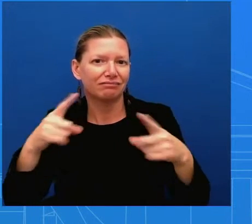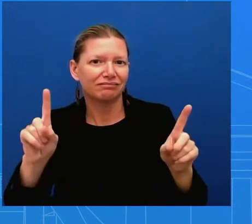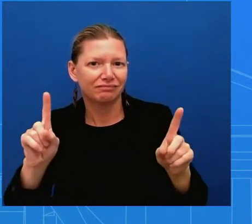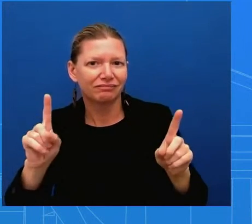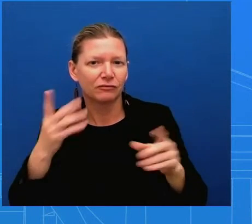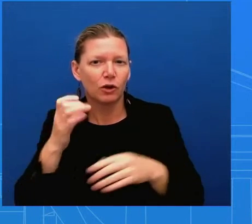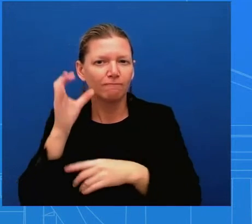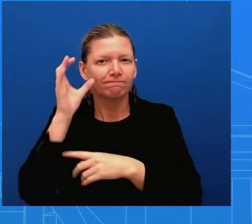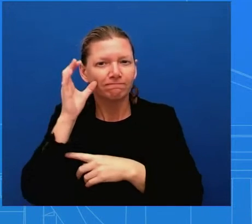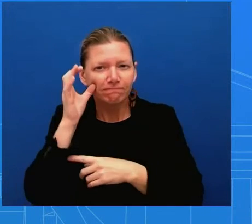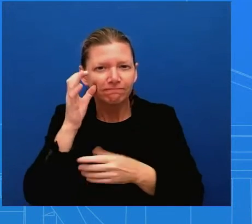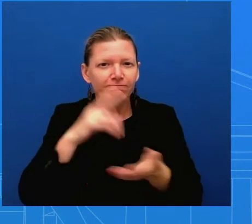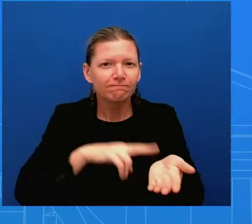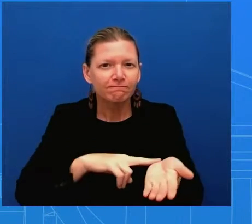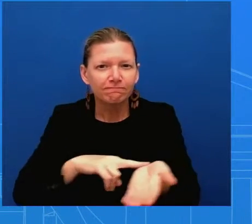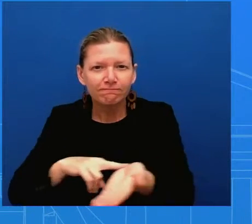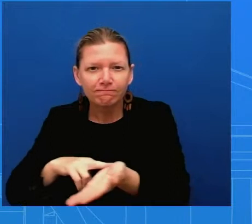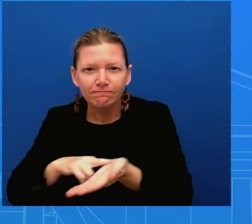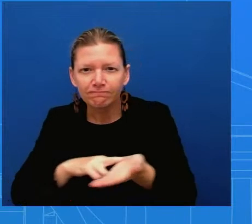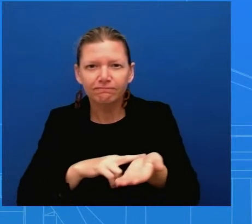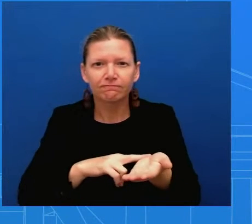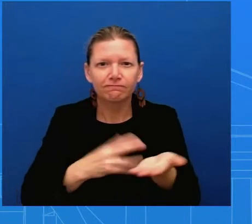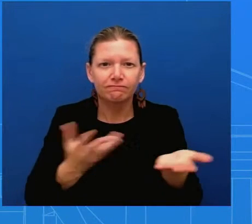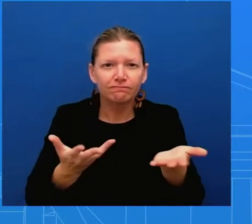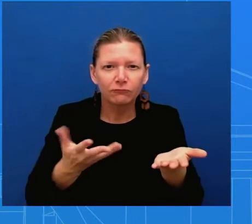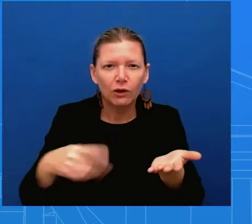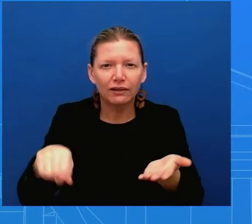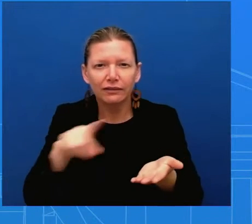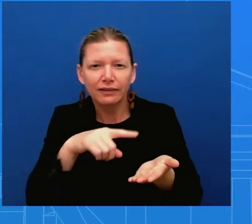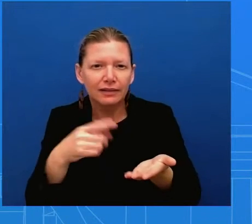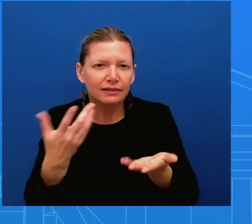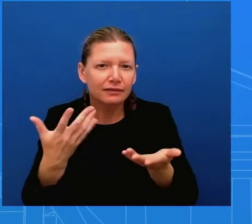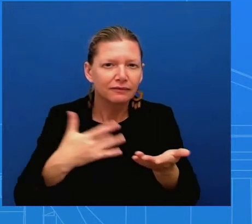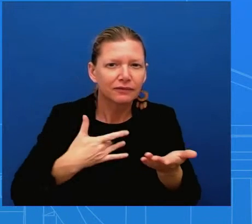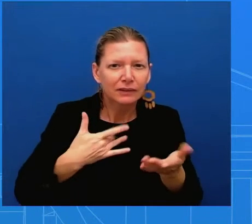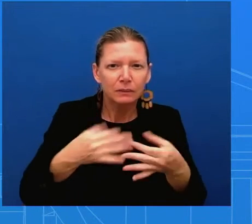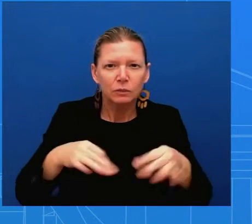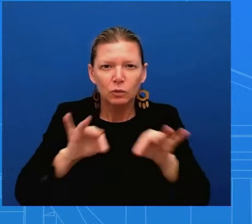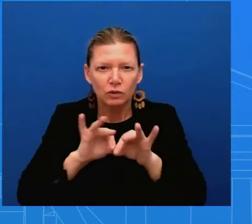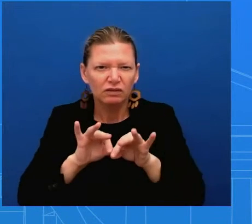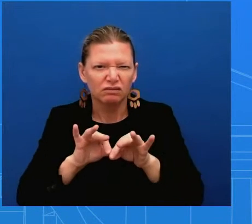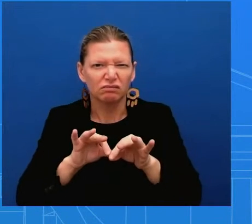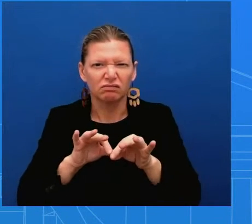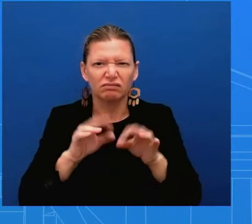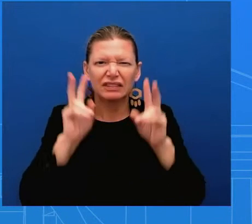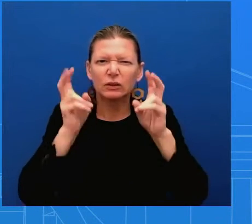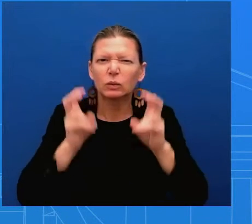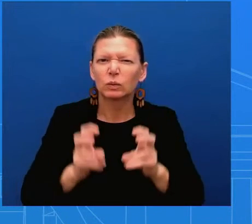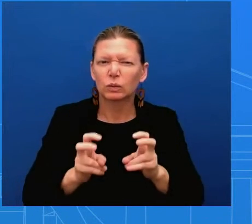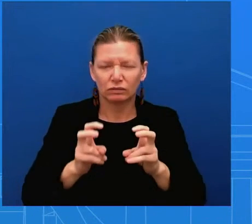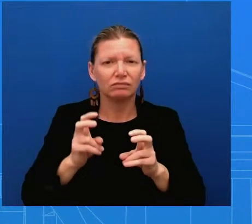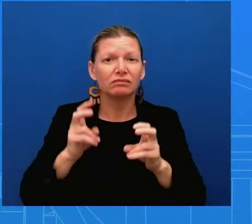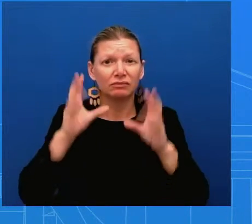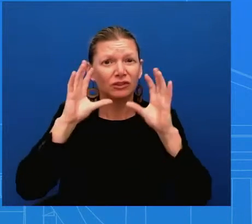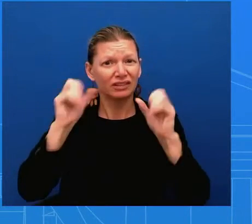on some of the issues that the President has talked about, whether it's student debt relief -- this is something that the President -- it's not going to stop him from doing the work